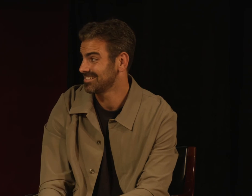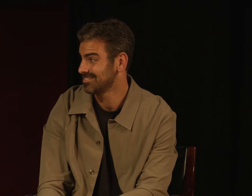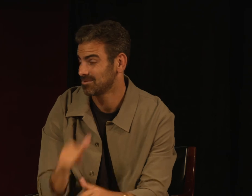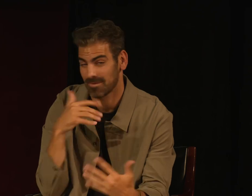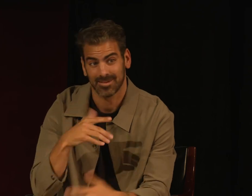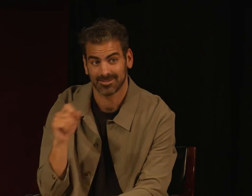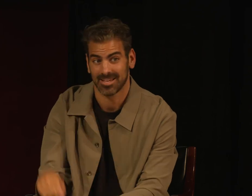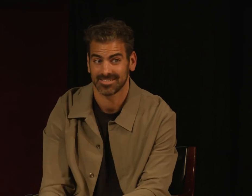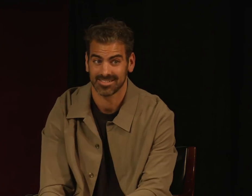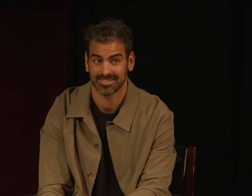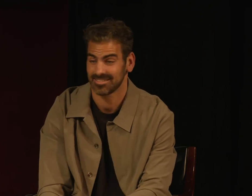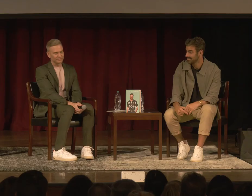We have to be able to ask for what we need.